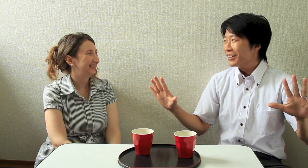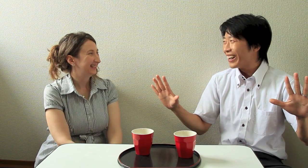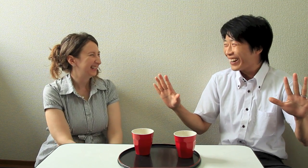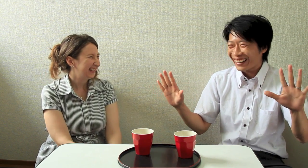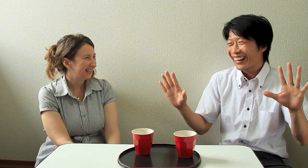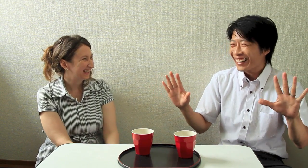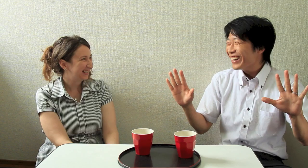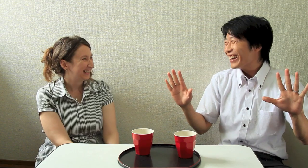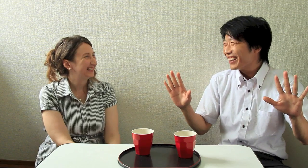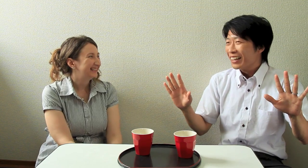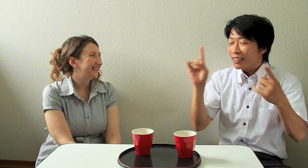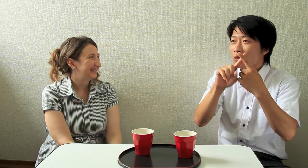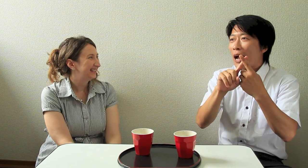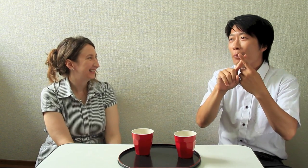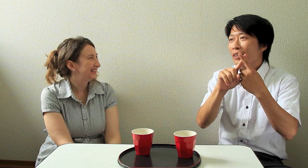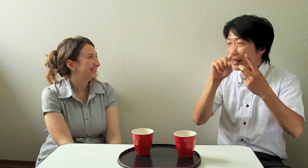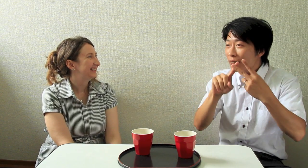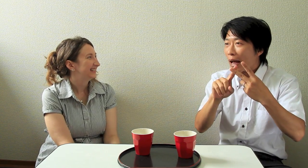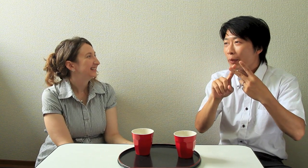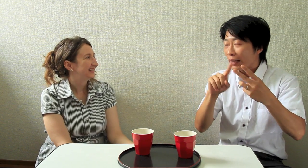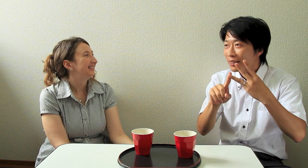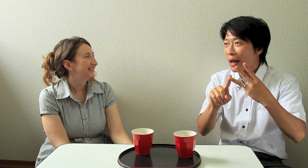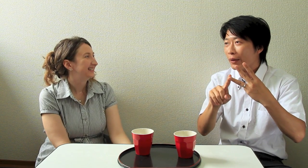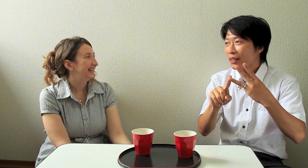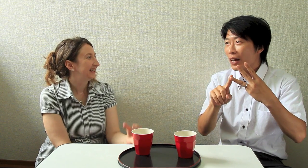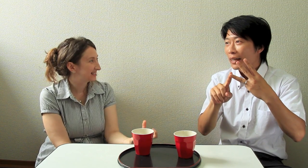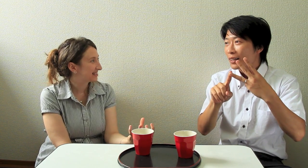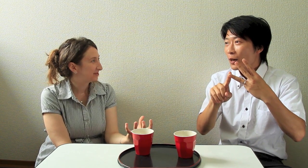"This is what happened, then this is what happened and this is what happened!"